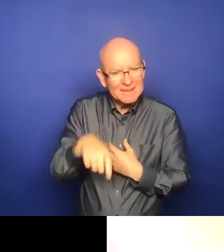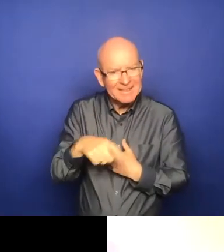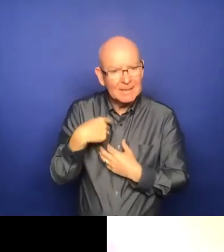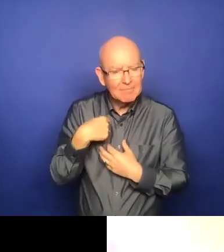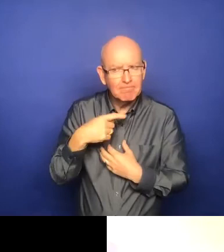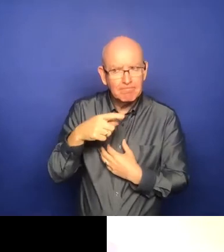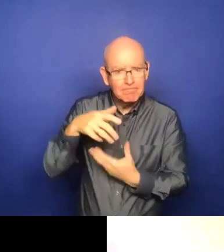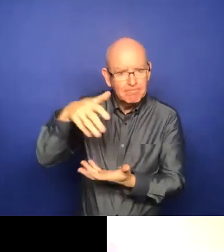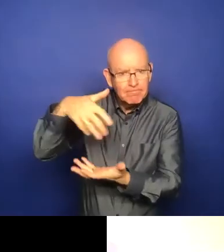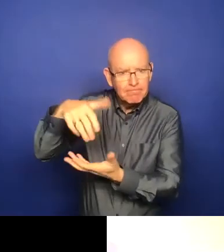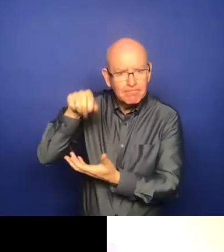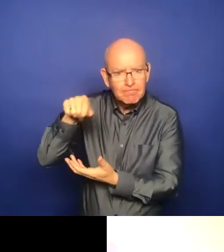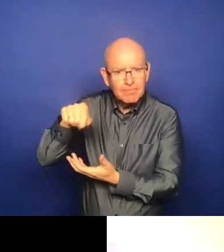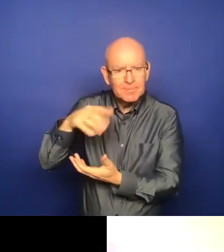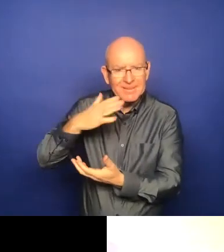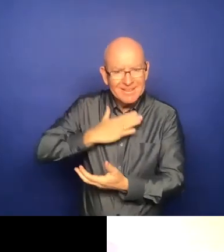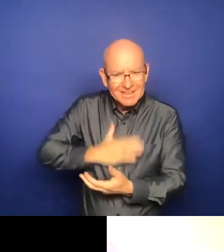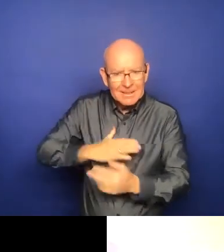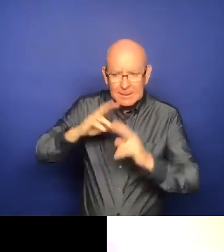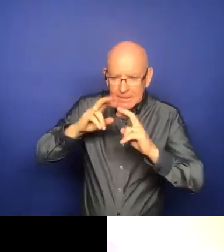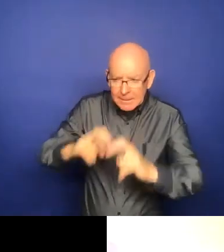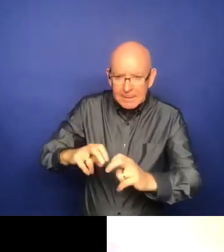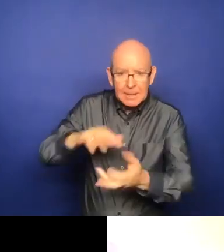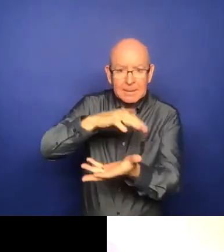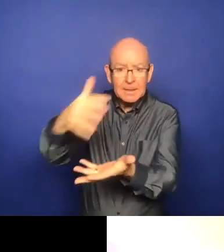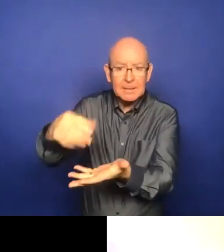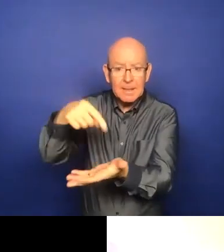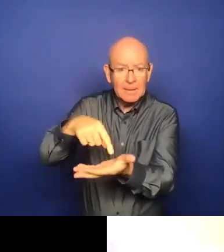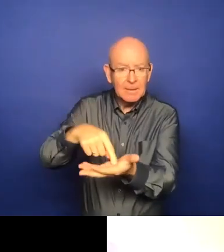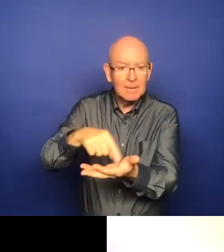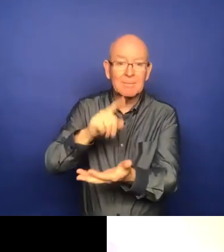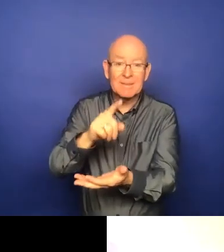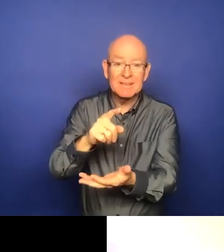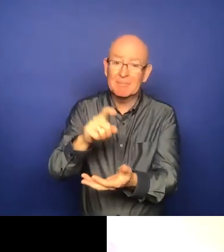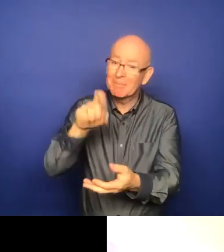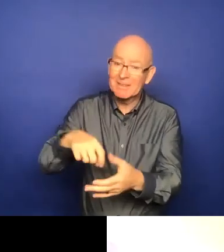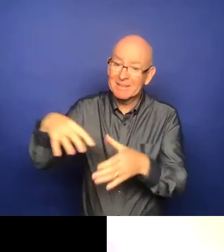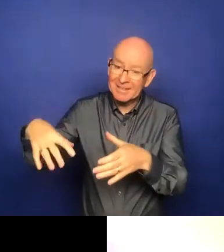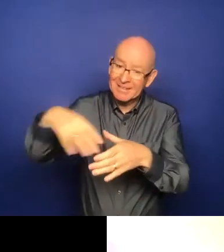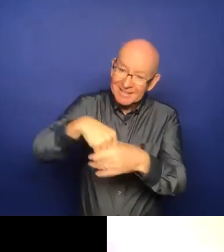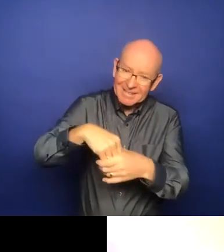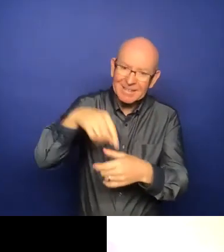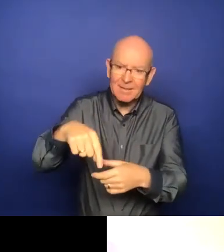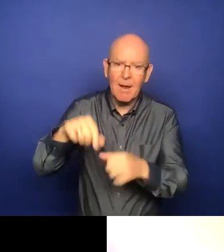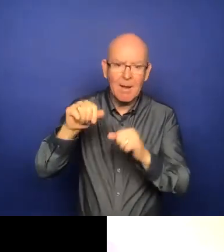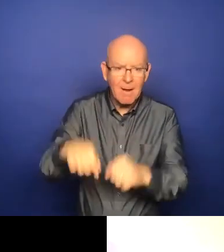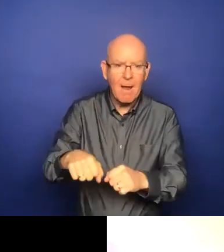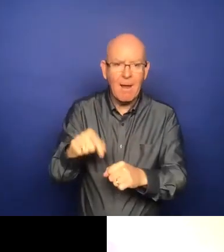you, Mirjam. Definitely